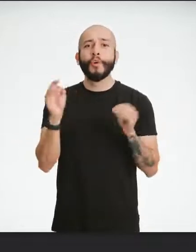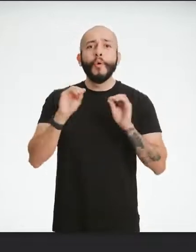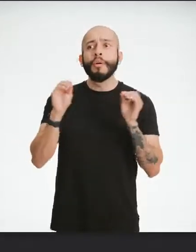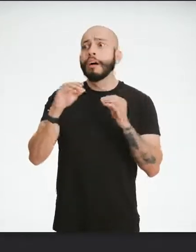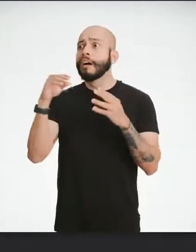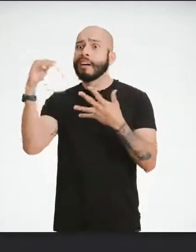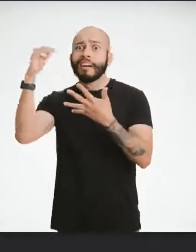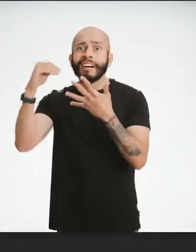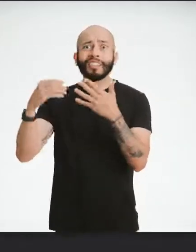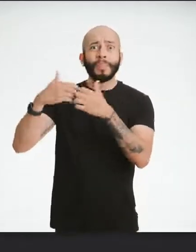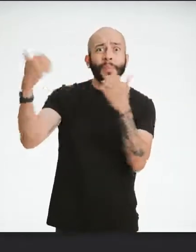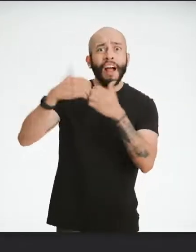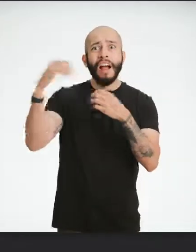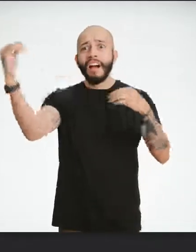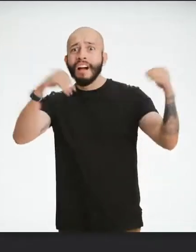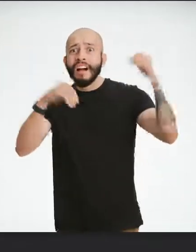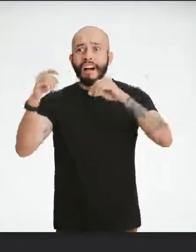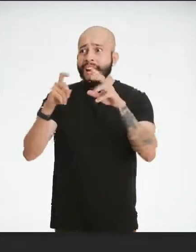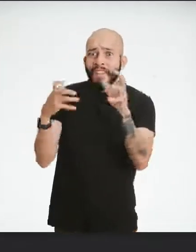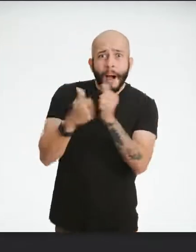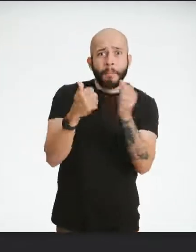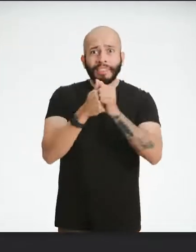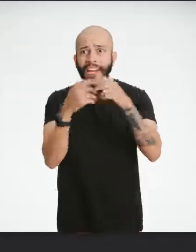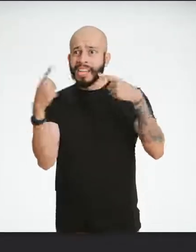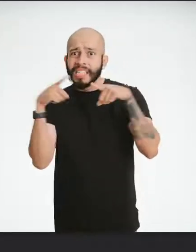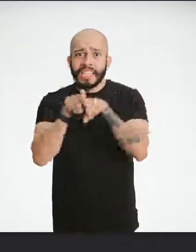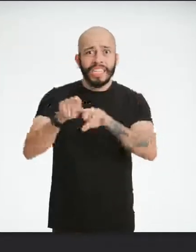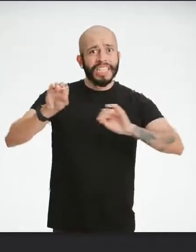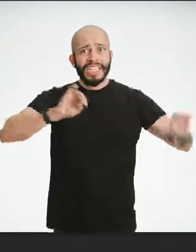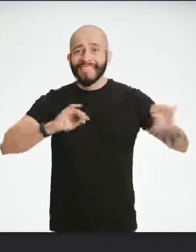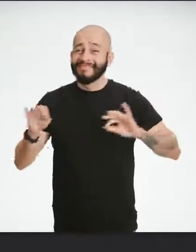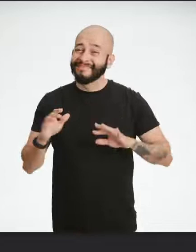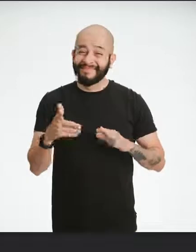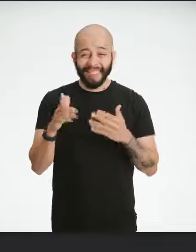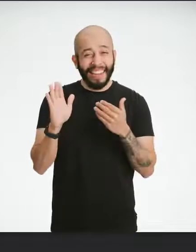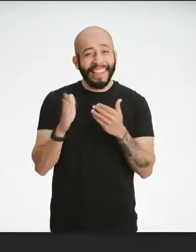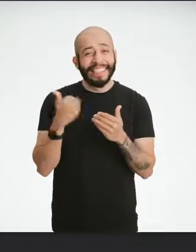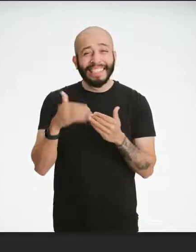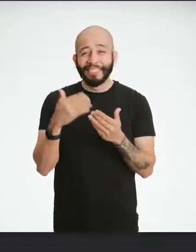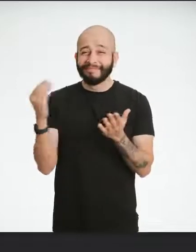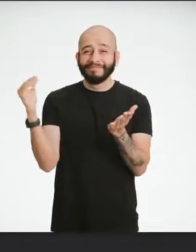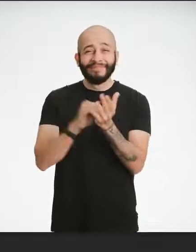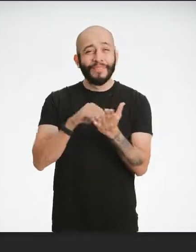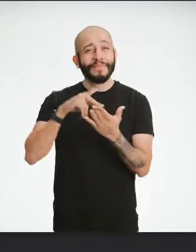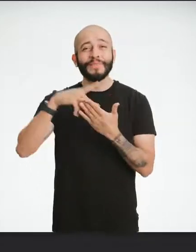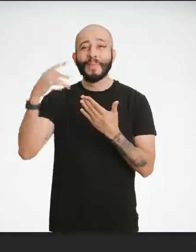definition files or code generation to keep in sync. And the code is easy to add to your project.